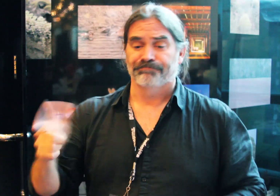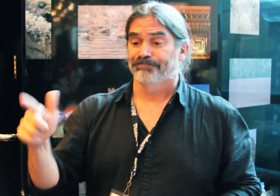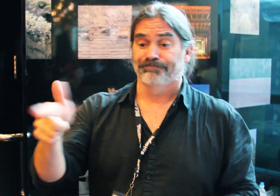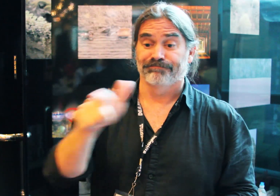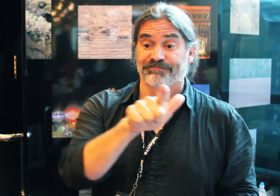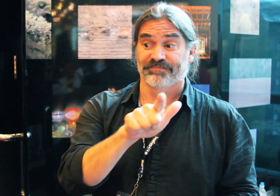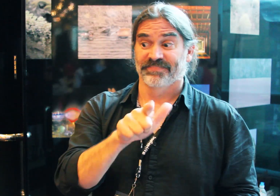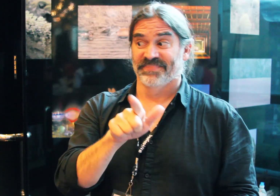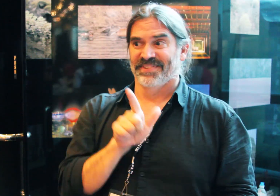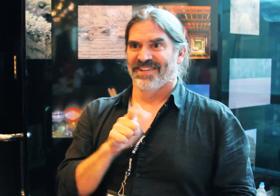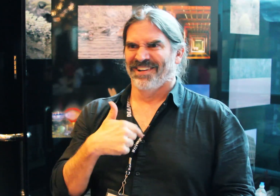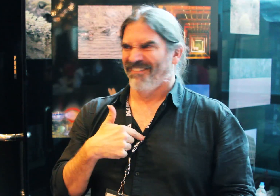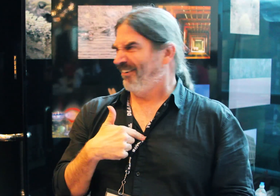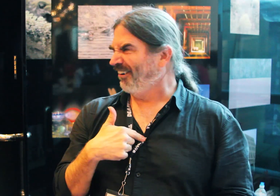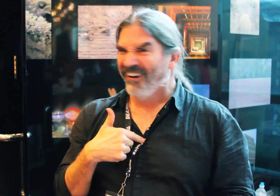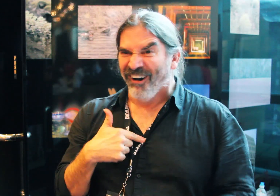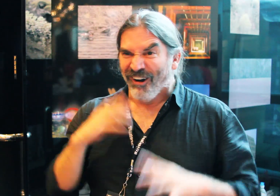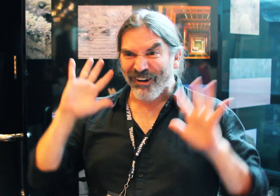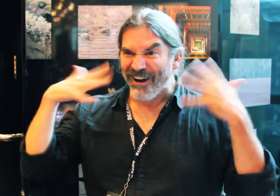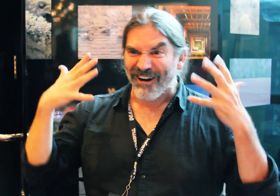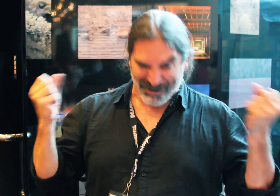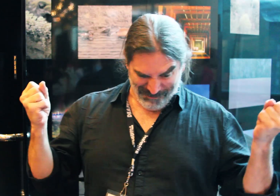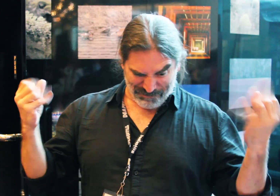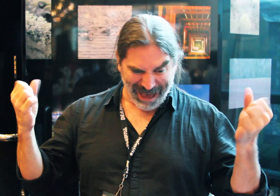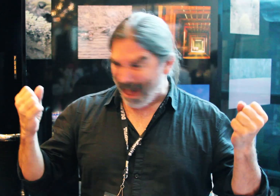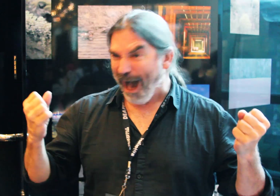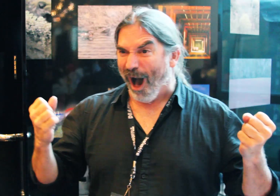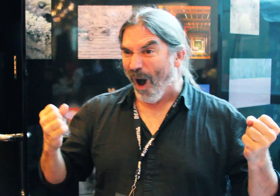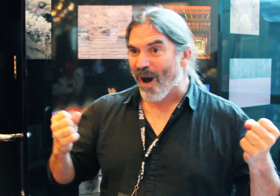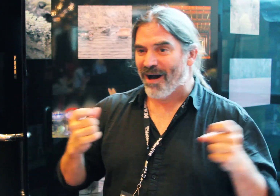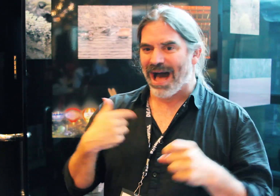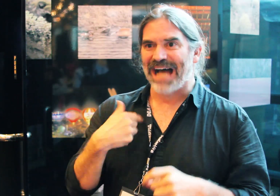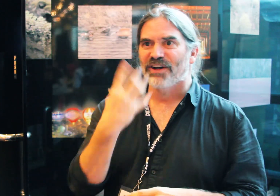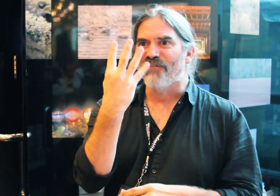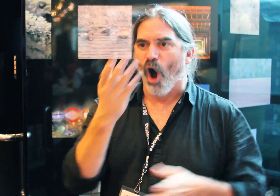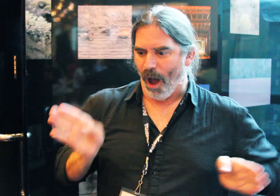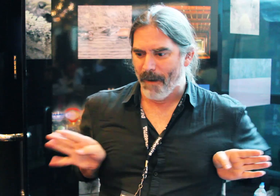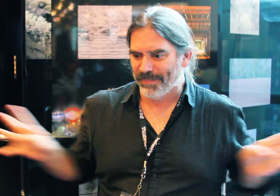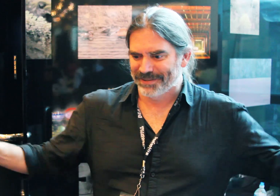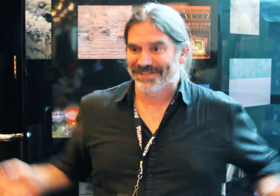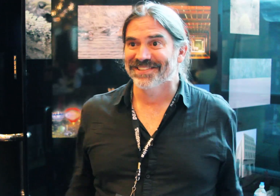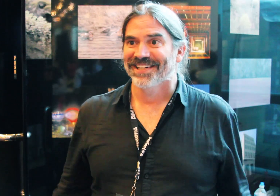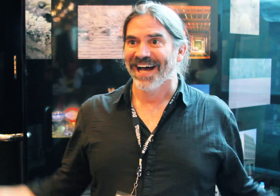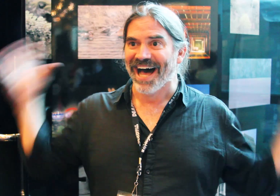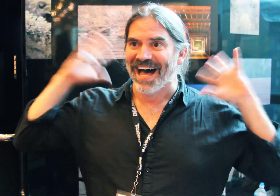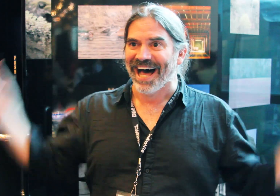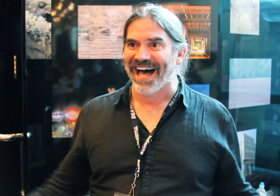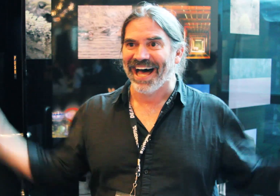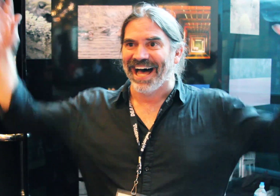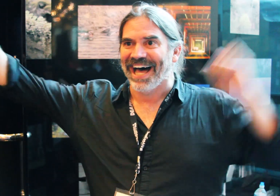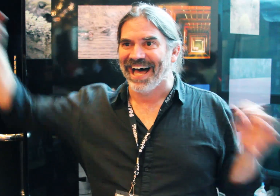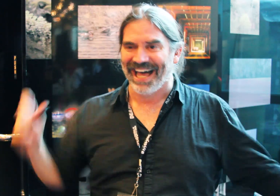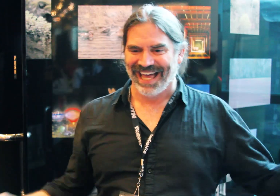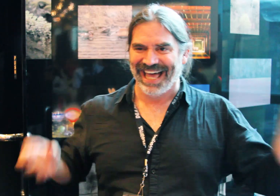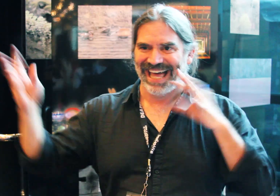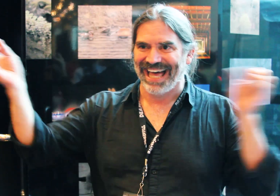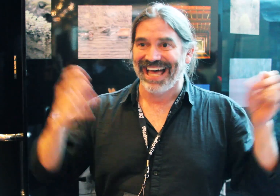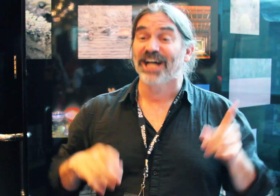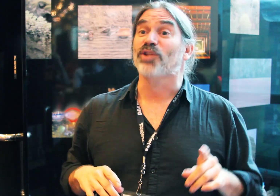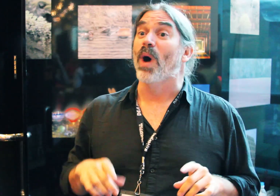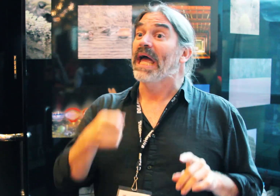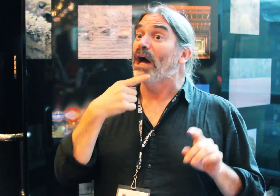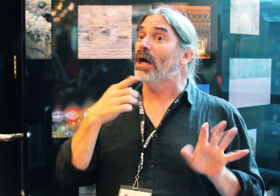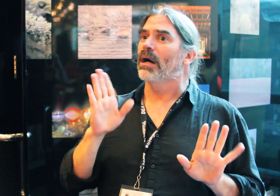as they took turns, I was next. It was crazy, I had four hands signing everywhere. Hearing audience